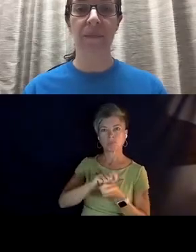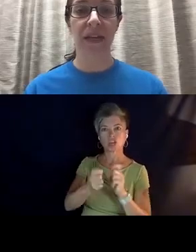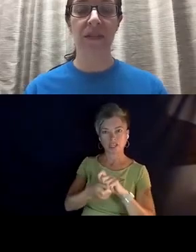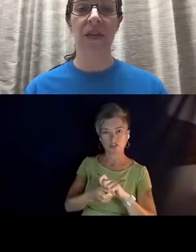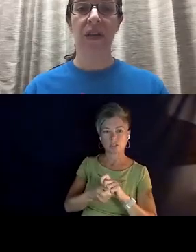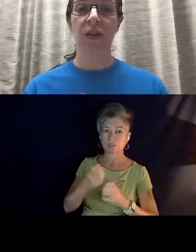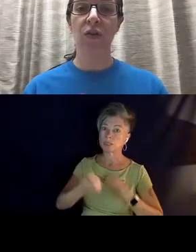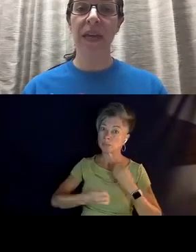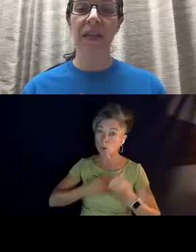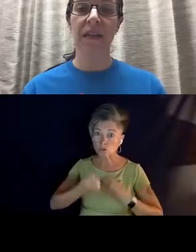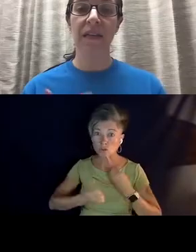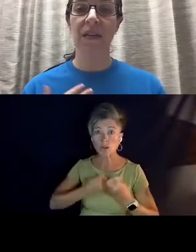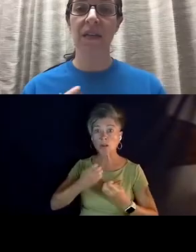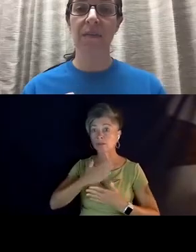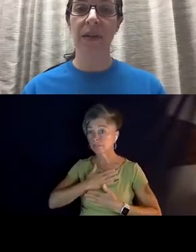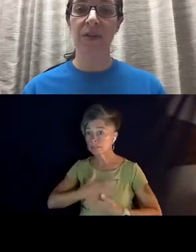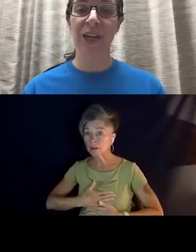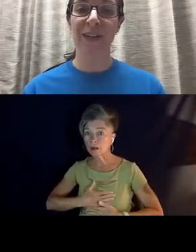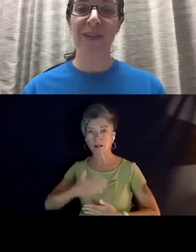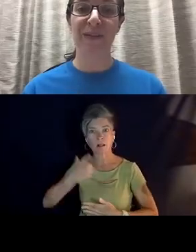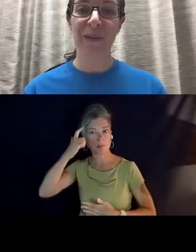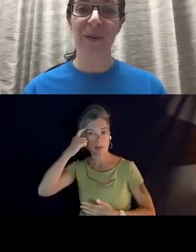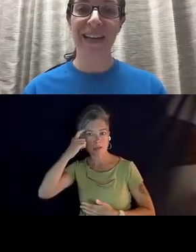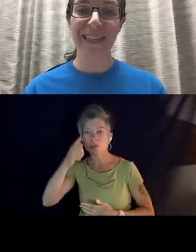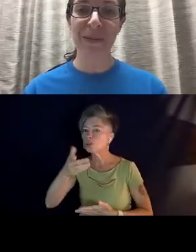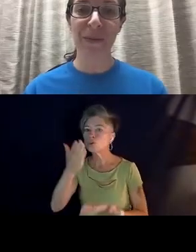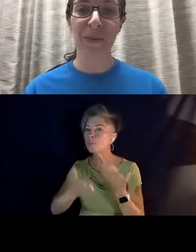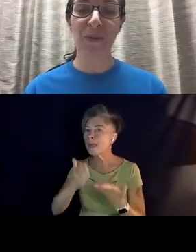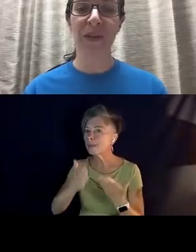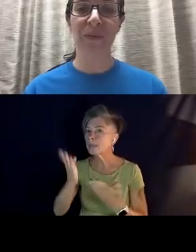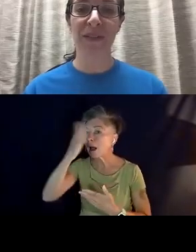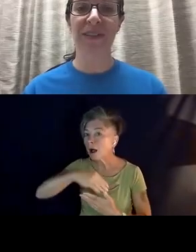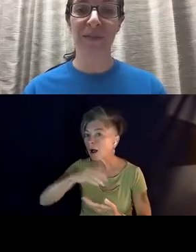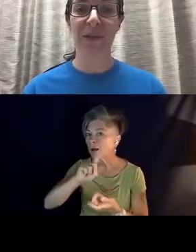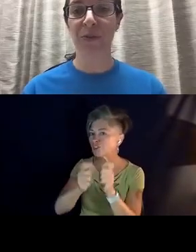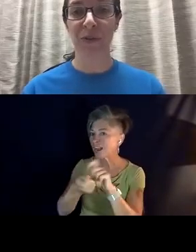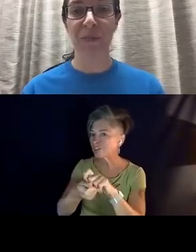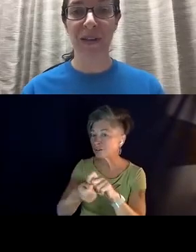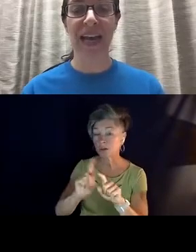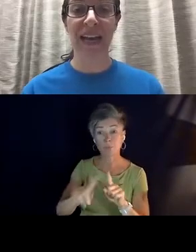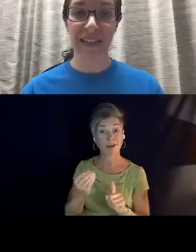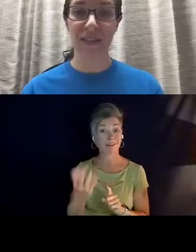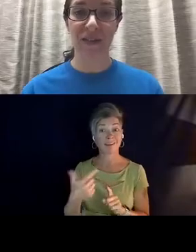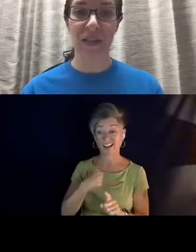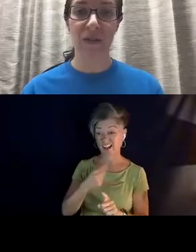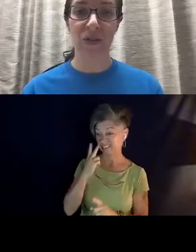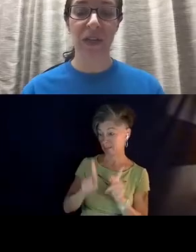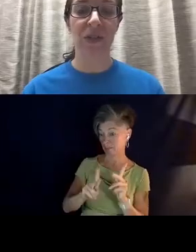because you may not see major changes. But when I see people only once in every two to three months, I can start seeing those changes,